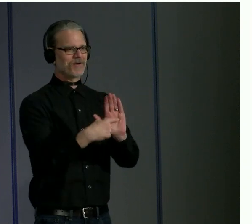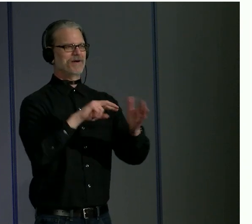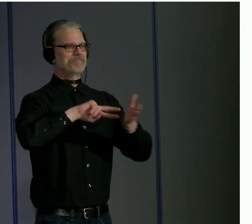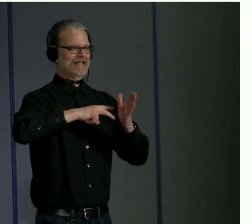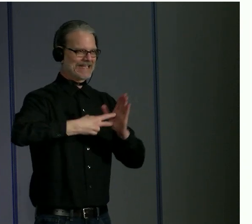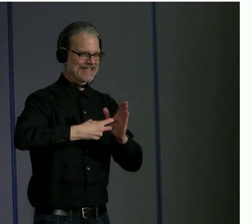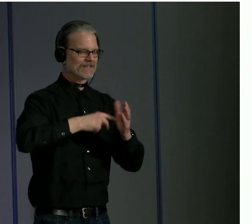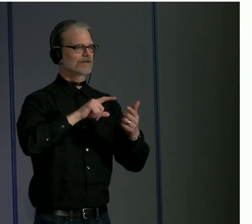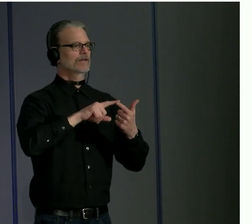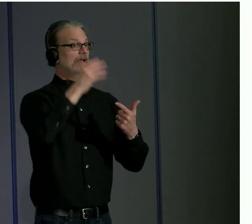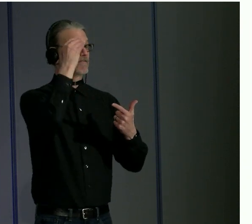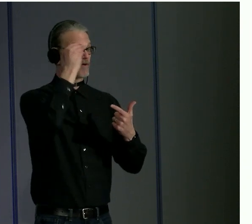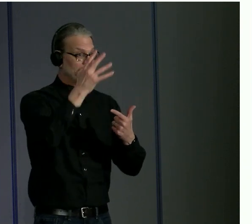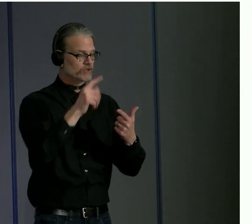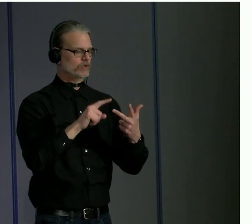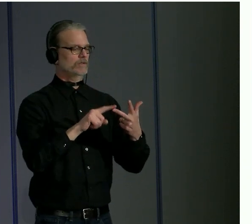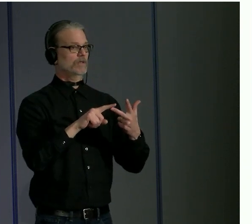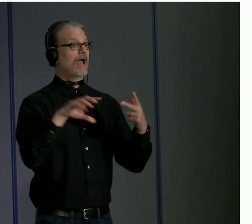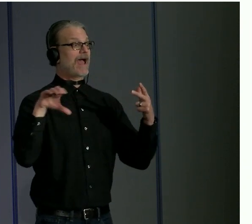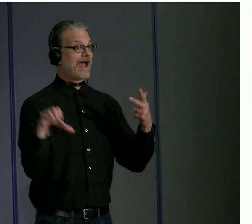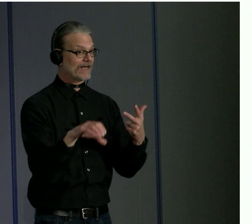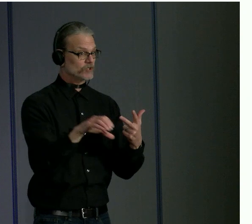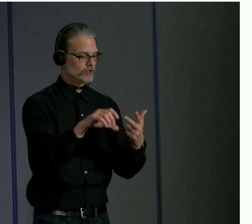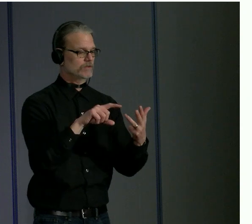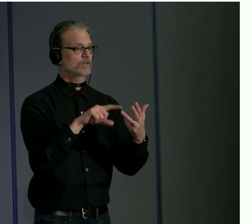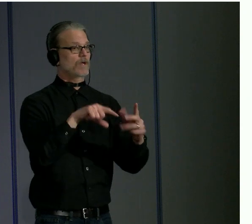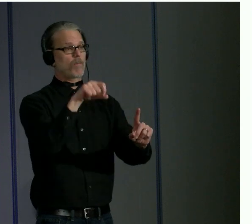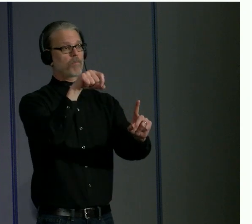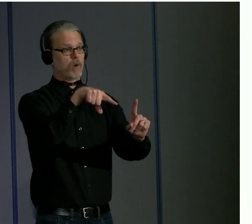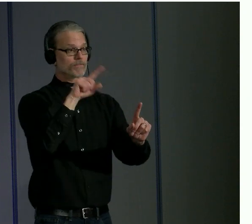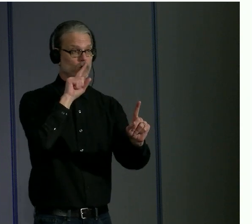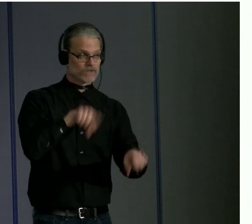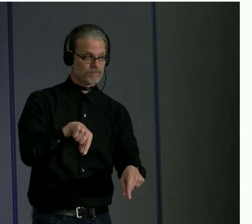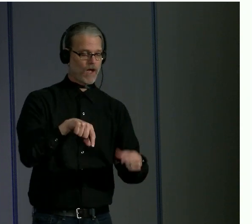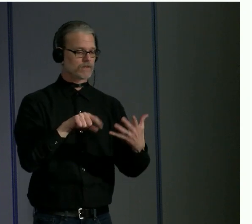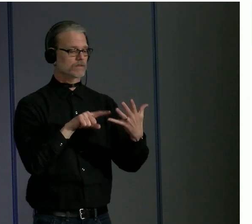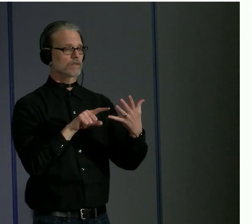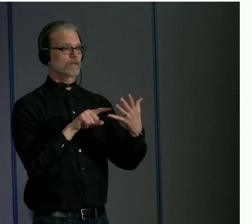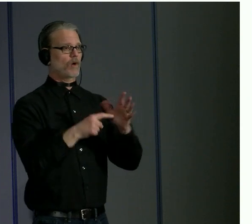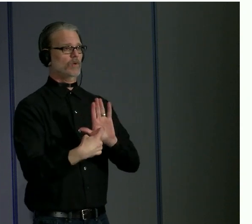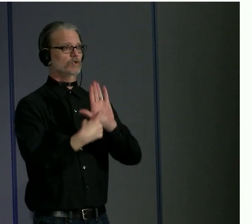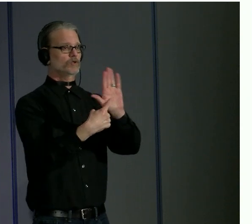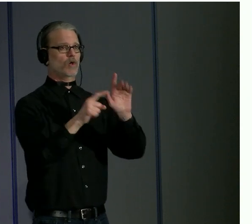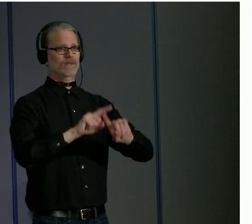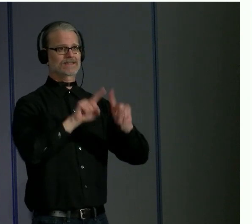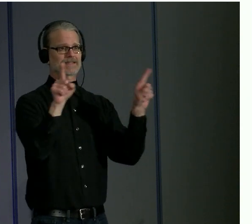indicate an action, prompt a response, or distinguish a visual element. And